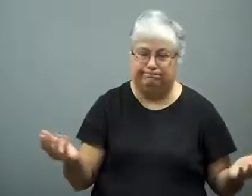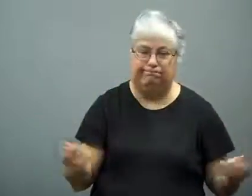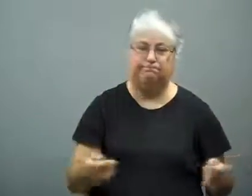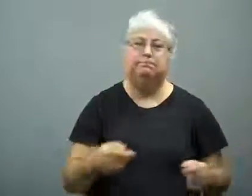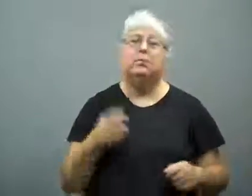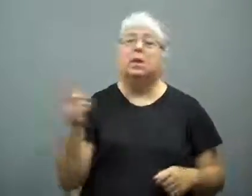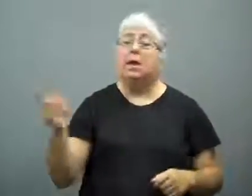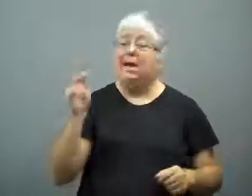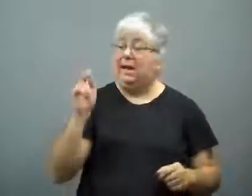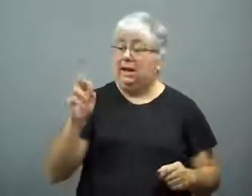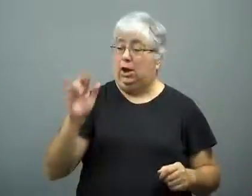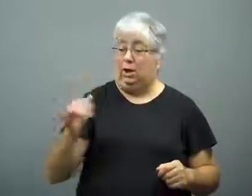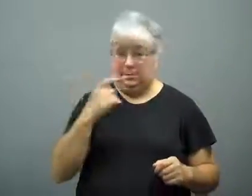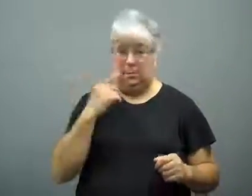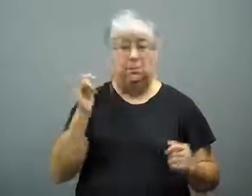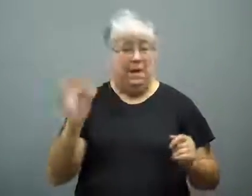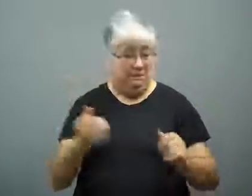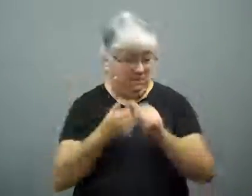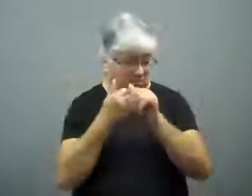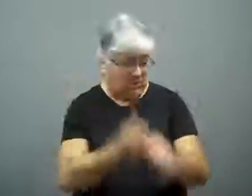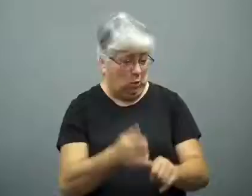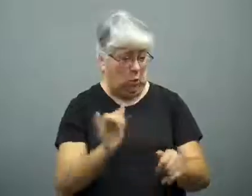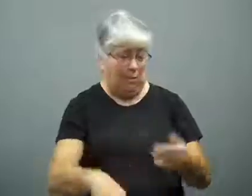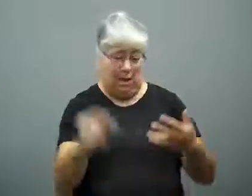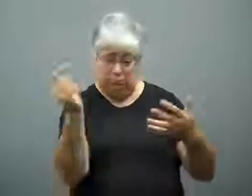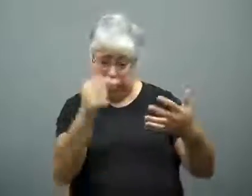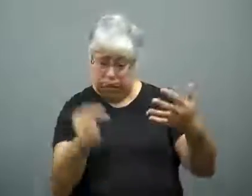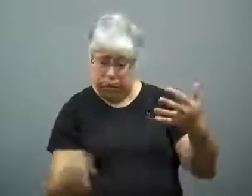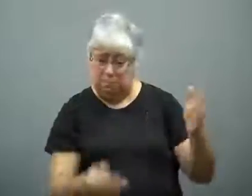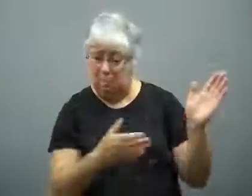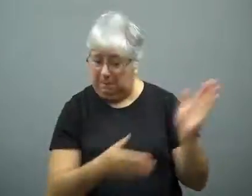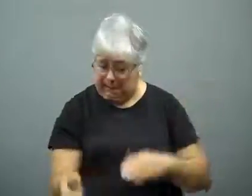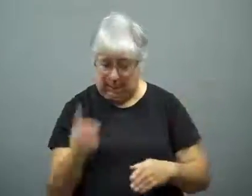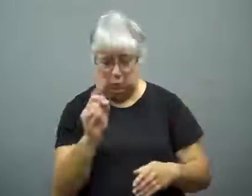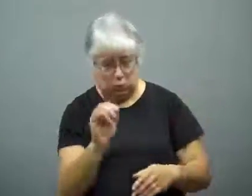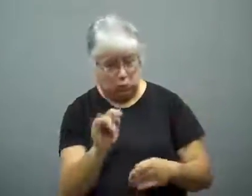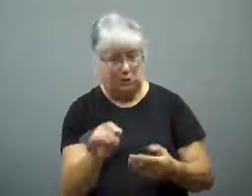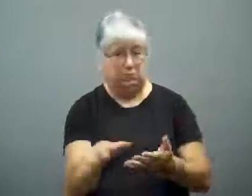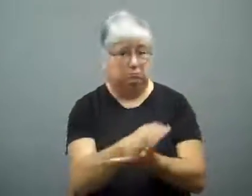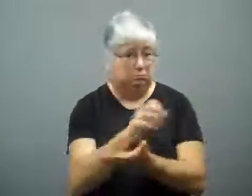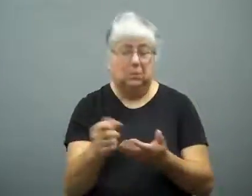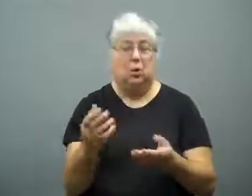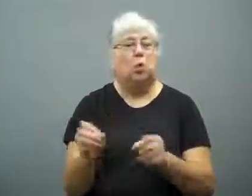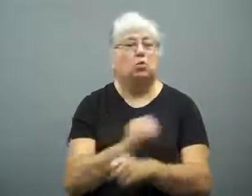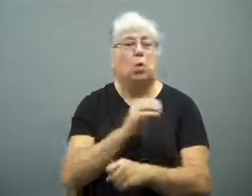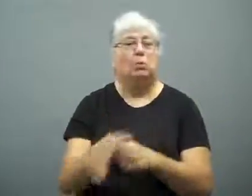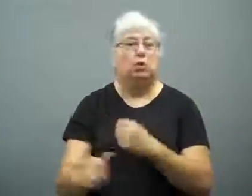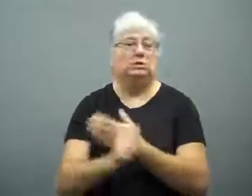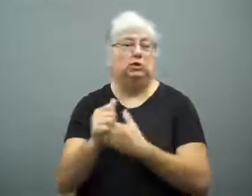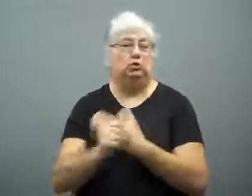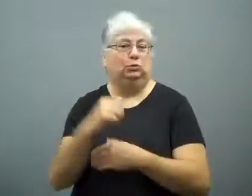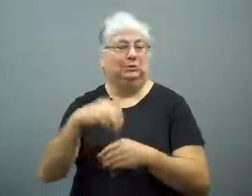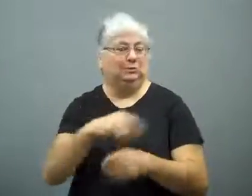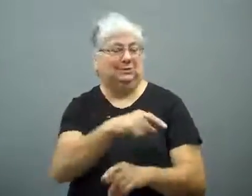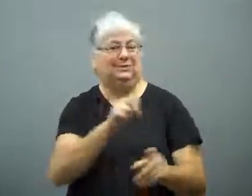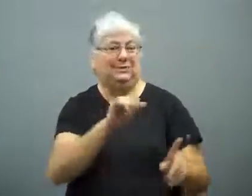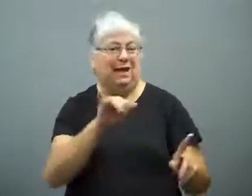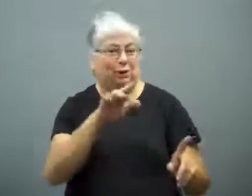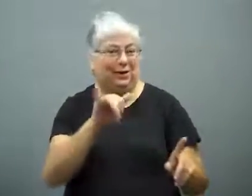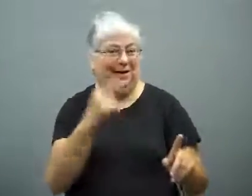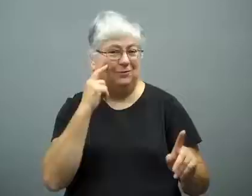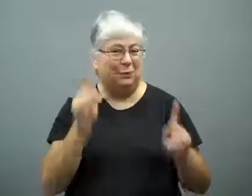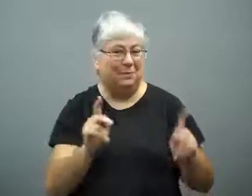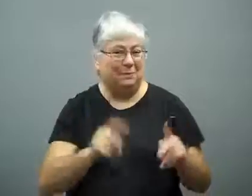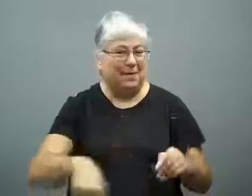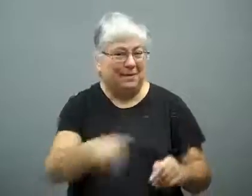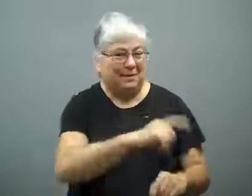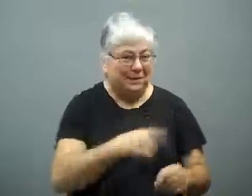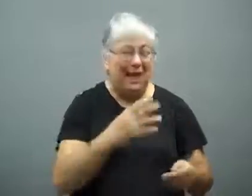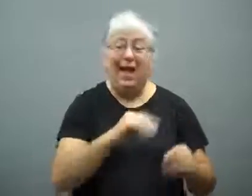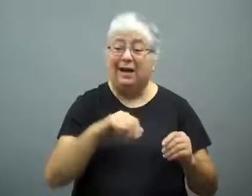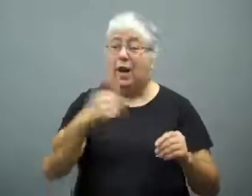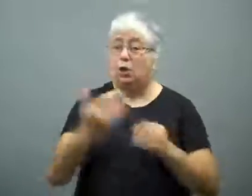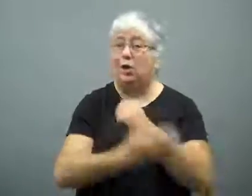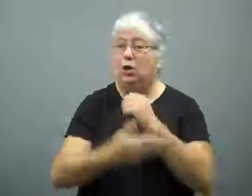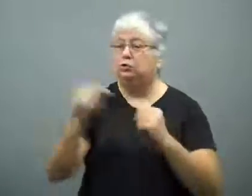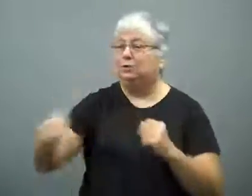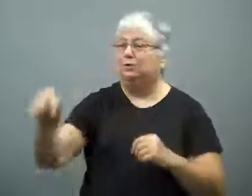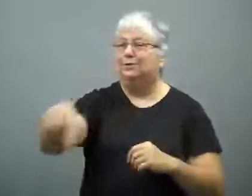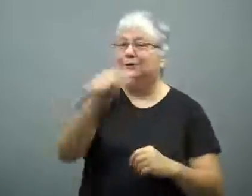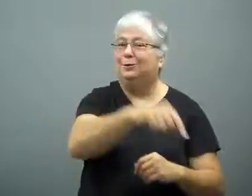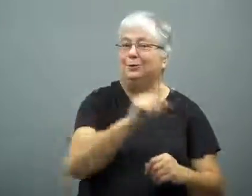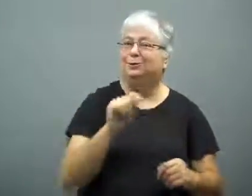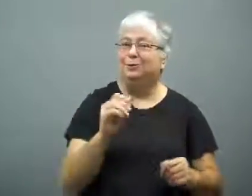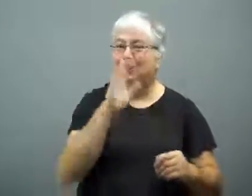Kerry said if the plan is followed and the weapons are destroyed,